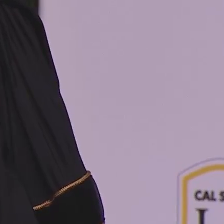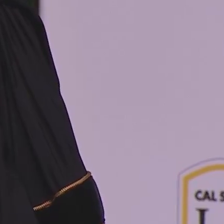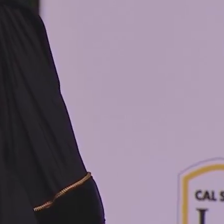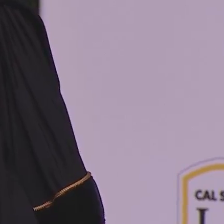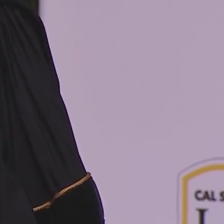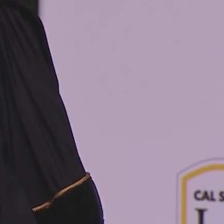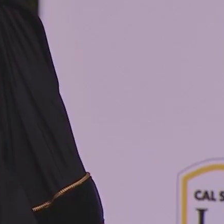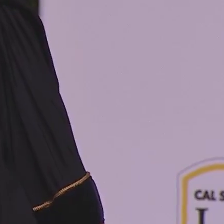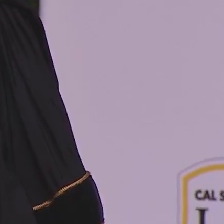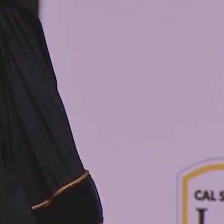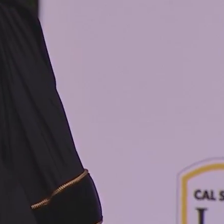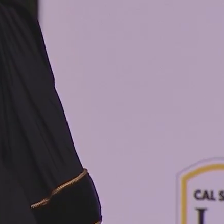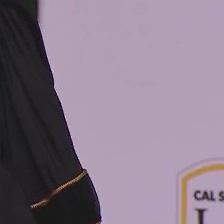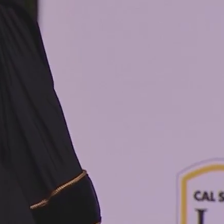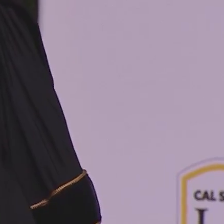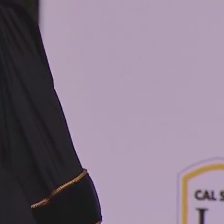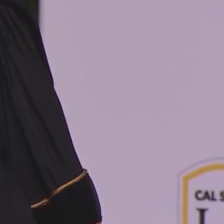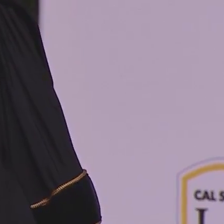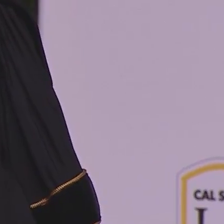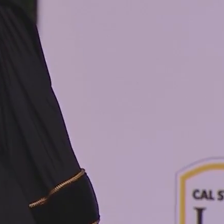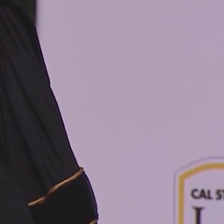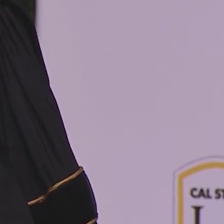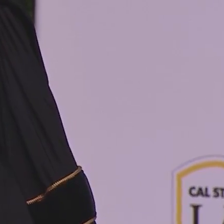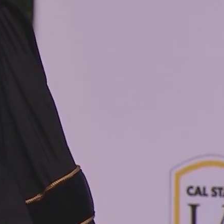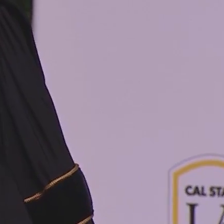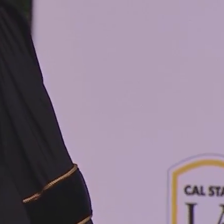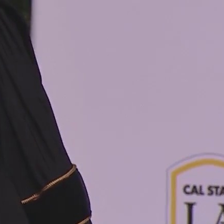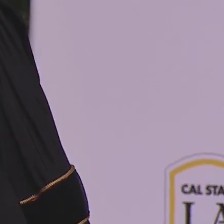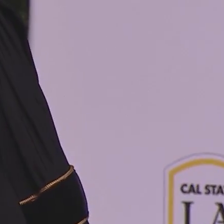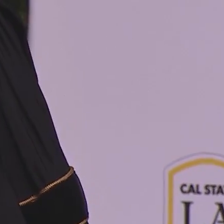OF THE CALIFORNIA STATE UNIVERSITY, I HEREBY CONFER UPON YOU THE MASTERS DEGREE FOR WHICH YOU QUALIFY WITH ALL